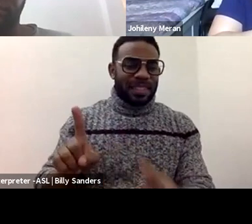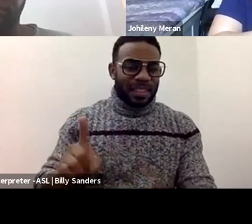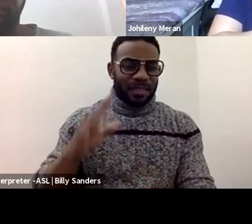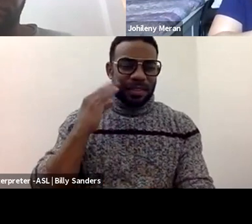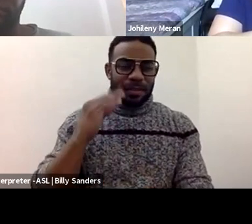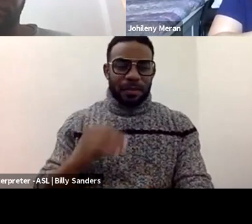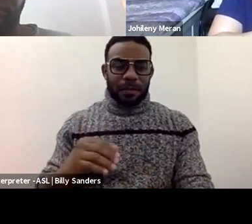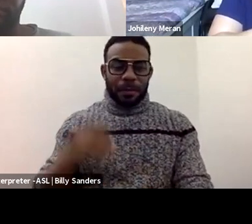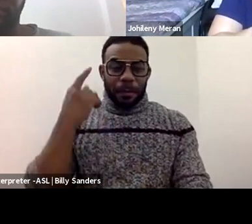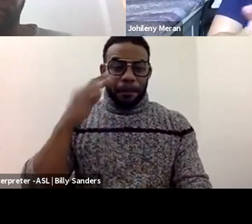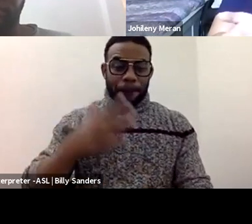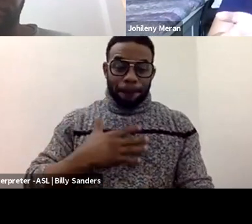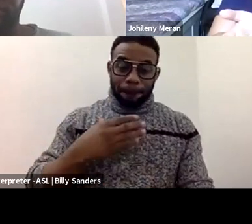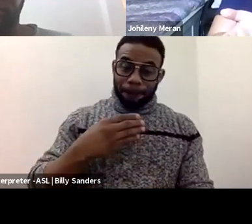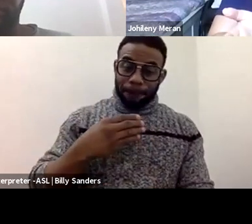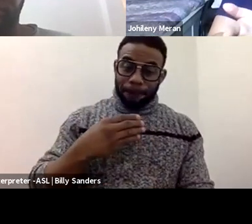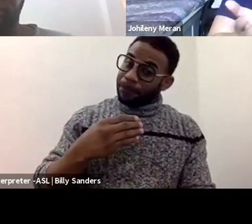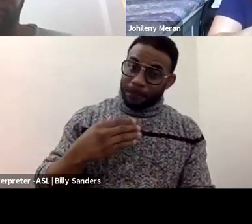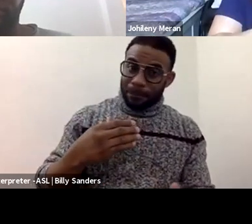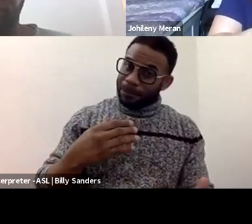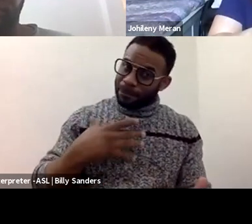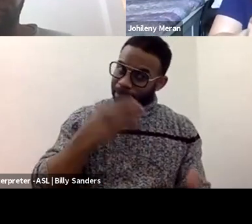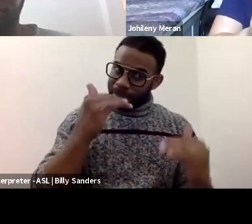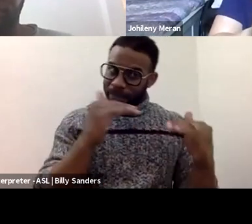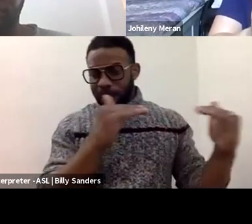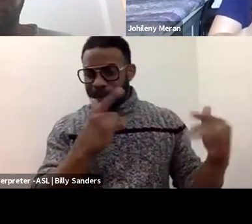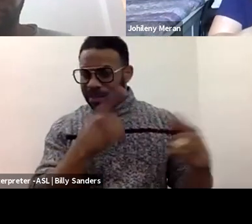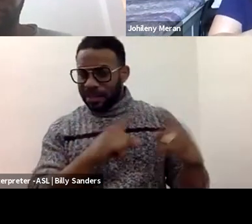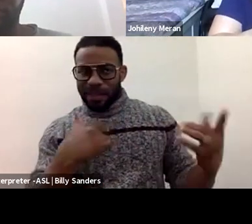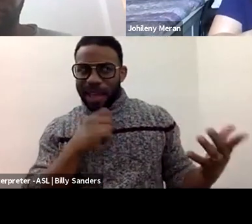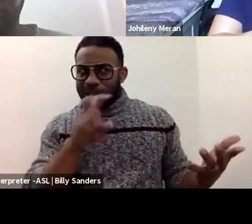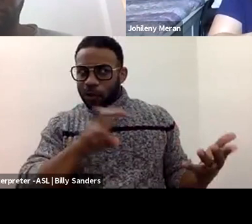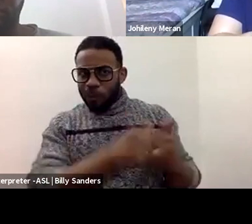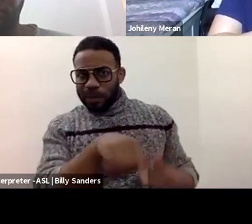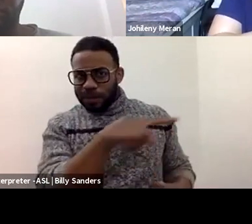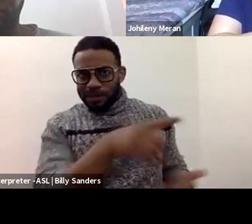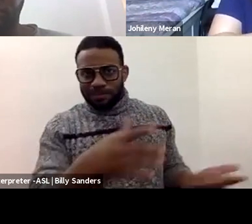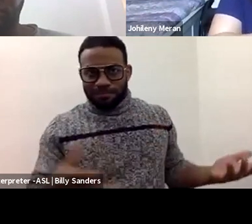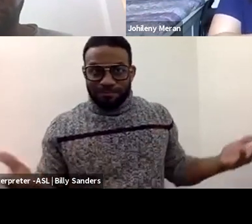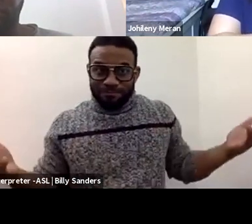from my White peers. I can say that I didn't travel with any of my White in peers because